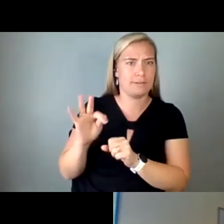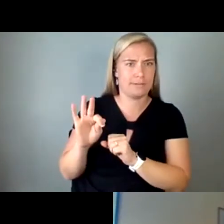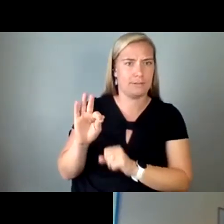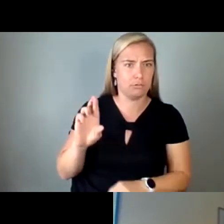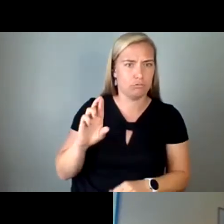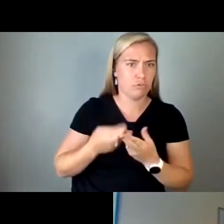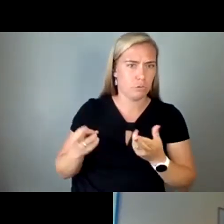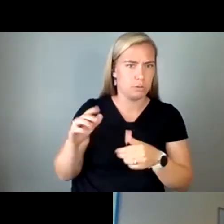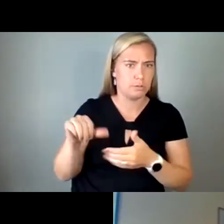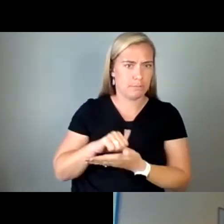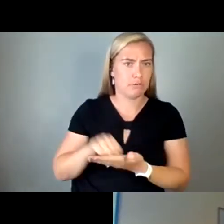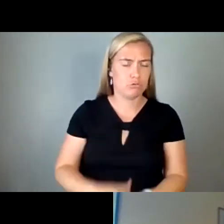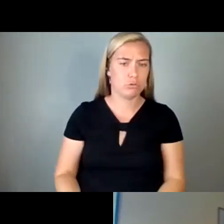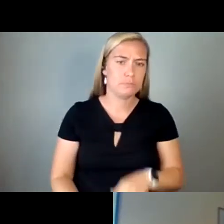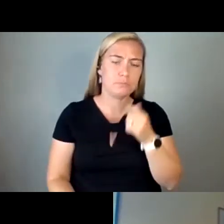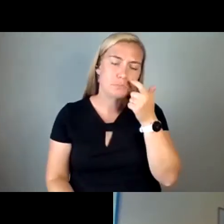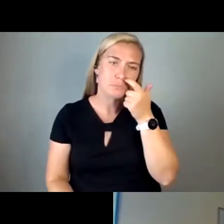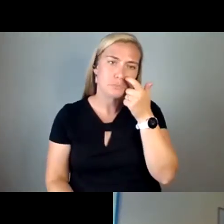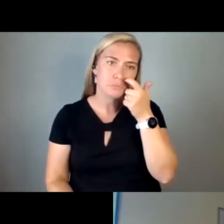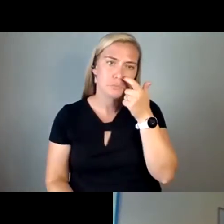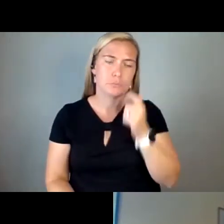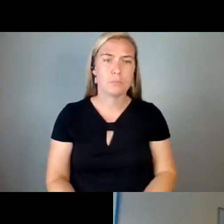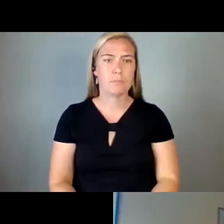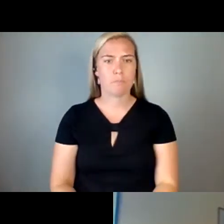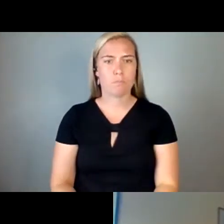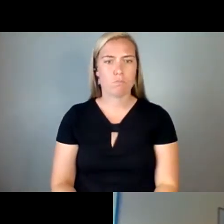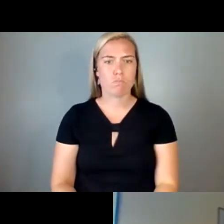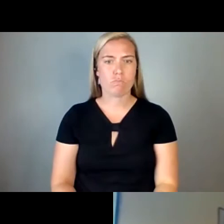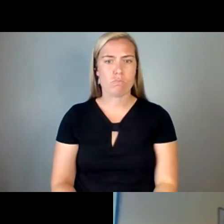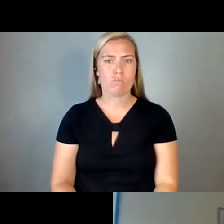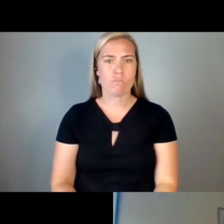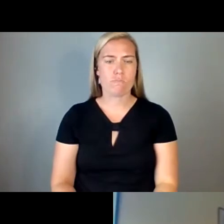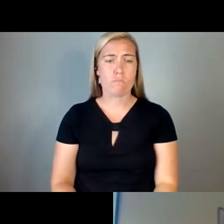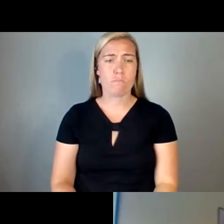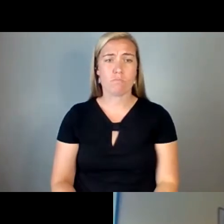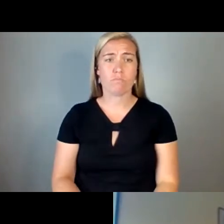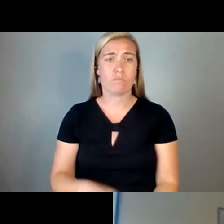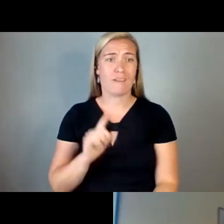The first question I'm going to turn back to Dr. Branche, comes from an employee